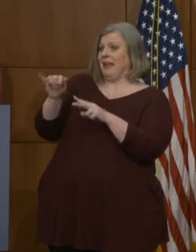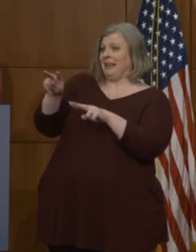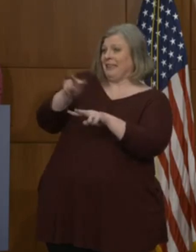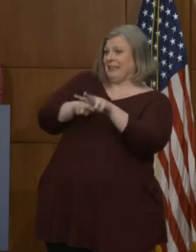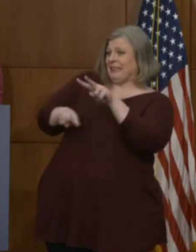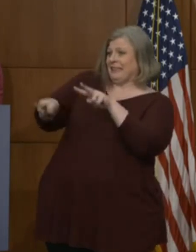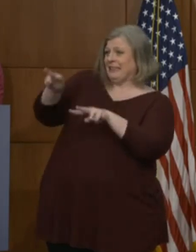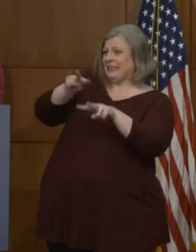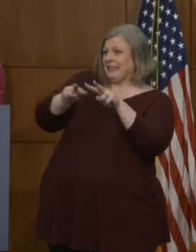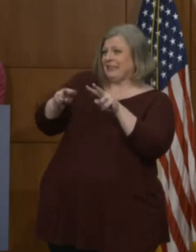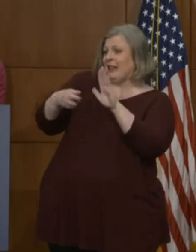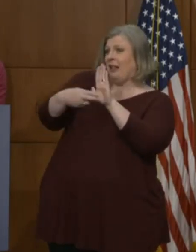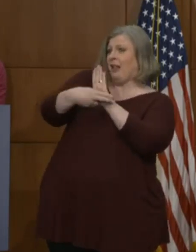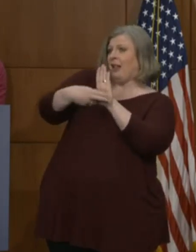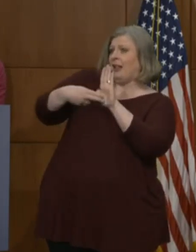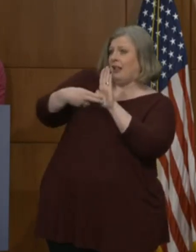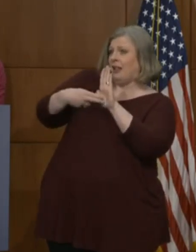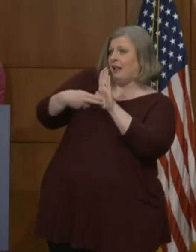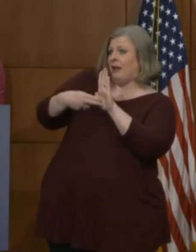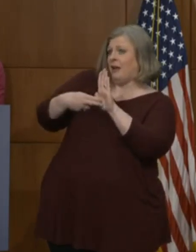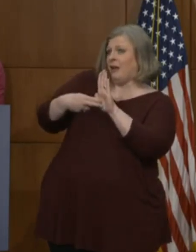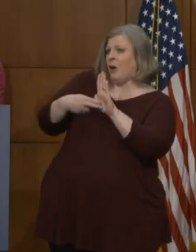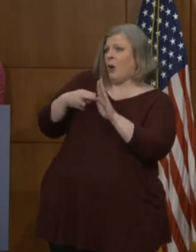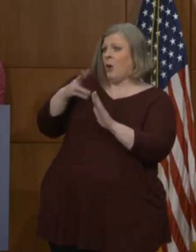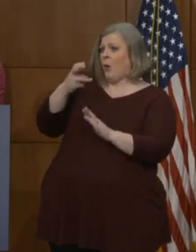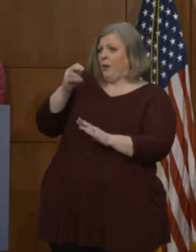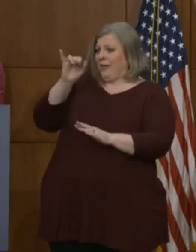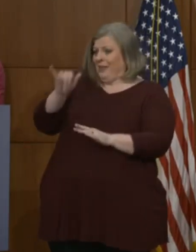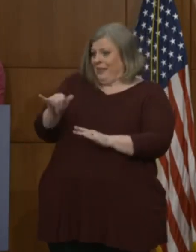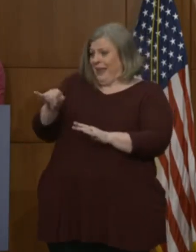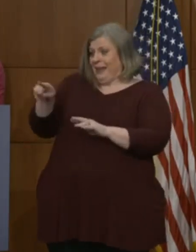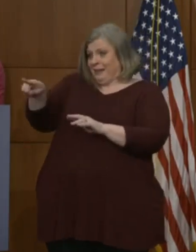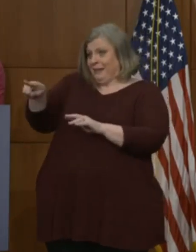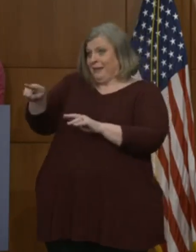DEPARTMENT- THERE WE WANTED TO KNOW WHEN THESE CASES WILL BE KNOW WHEN THESE CASES WILL BE REPORTED OUT PUBLICLY ON THE